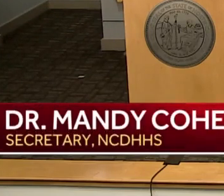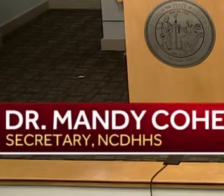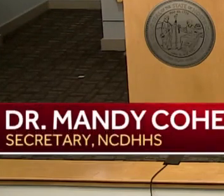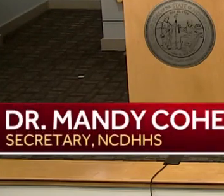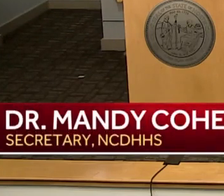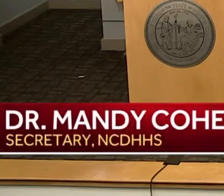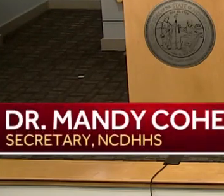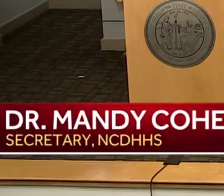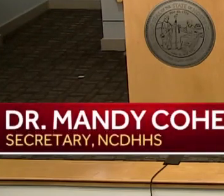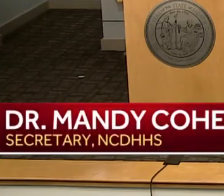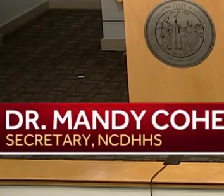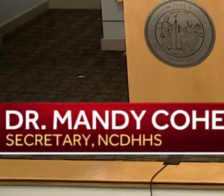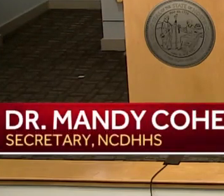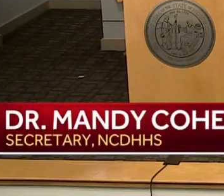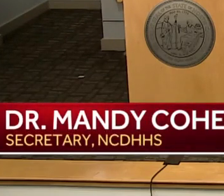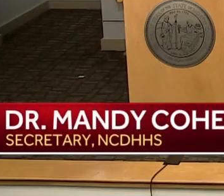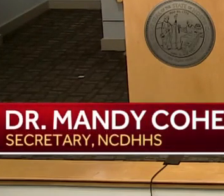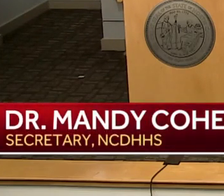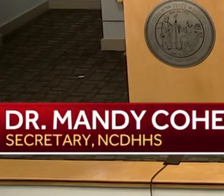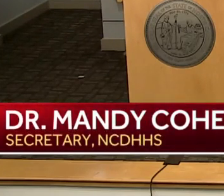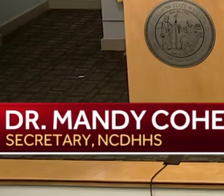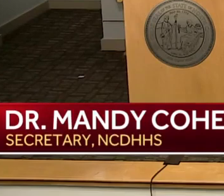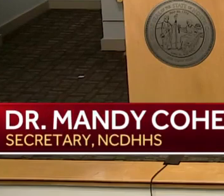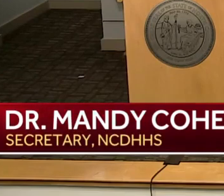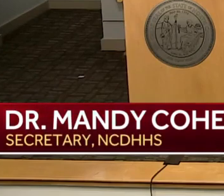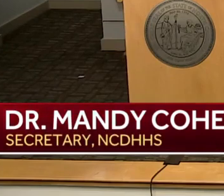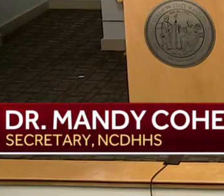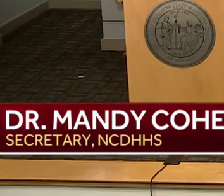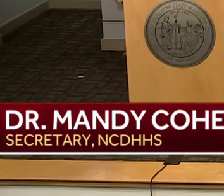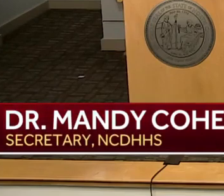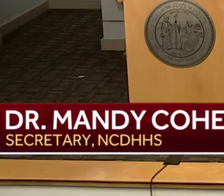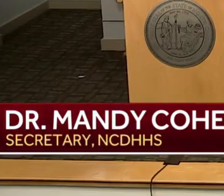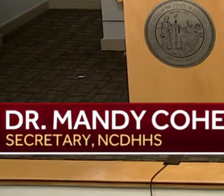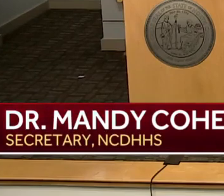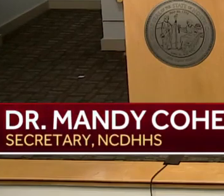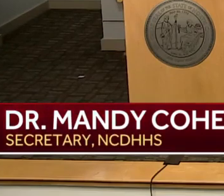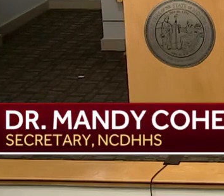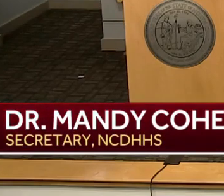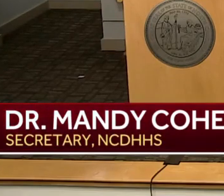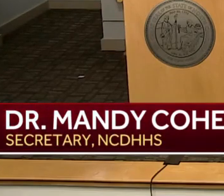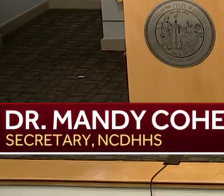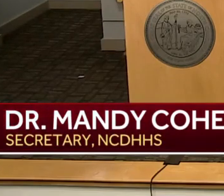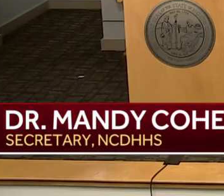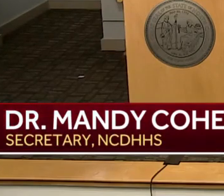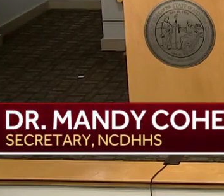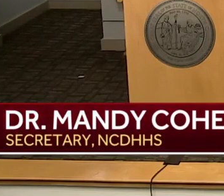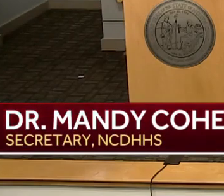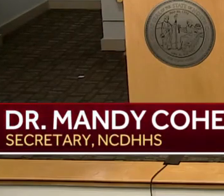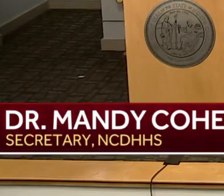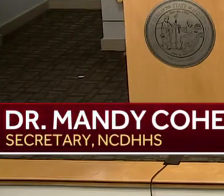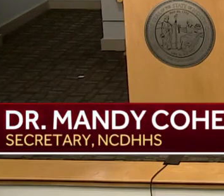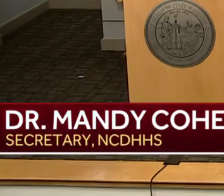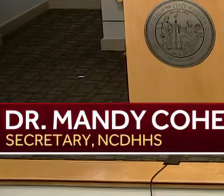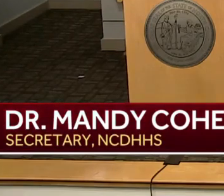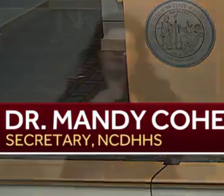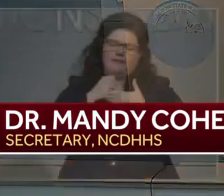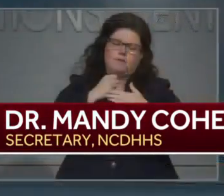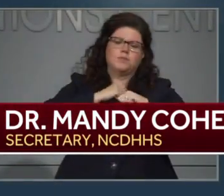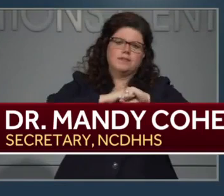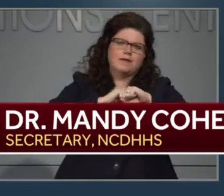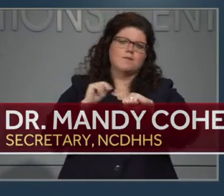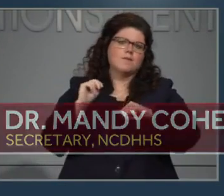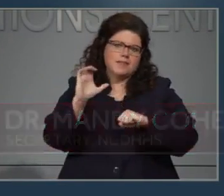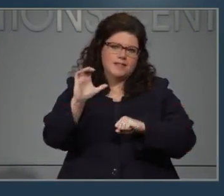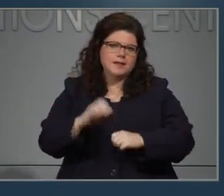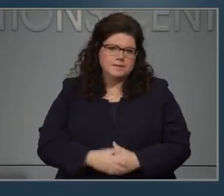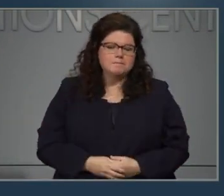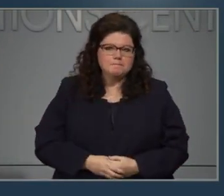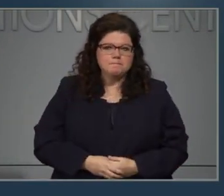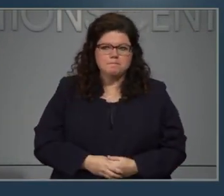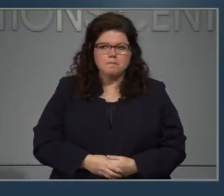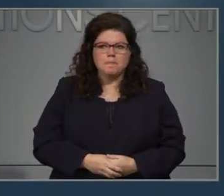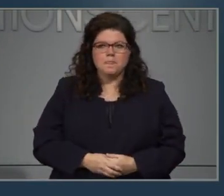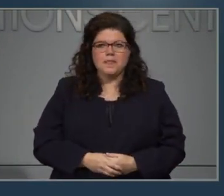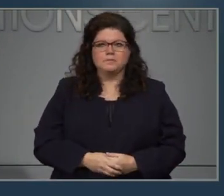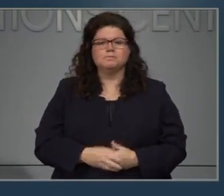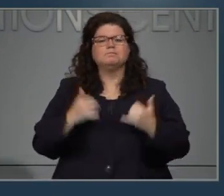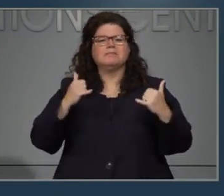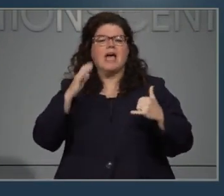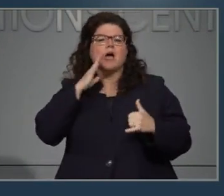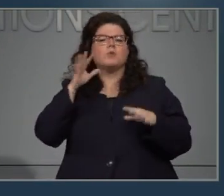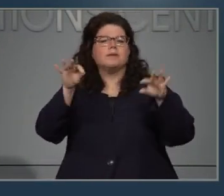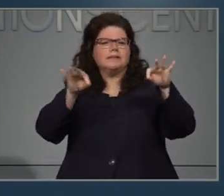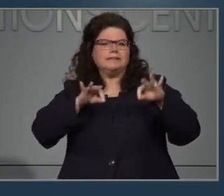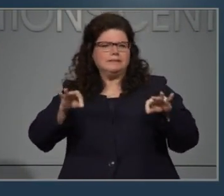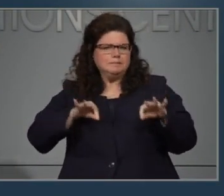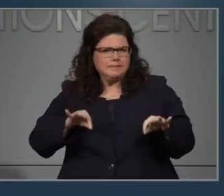THANK YOU GOVERNOR, AND THANK YOU FOR YOUR ONGOING LEADERSHIP AND FOR THE DECISIVE ACTIONS THAT YOU CONTINUE TO TAKE TO HELP PROTECT NORTH CAROLINIANS DURING THIS PANDEMIC.